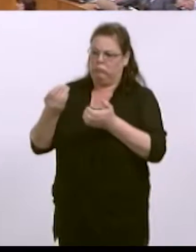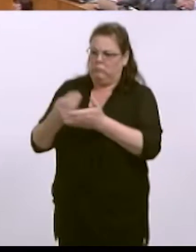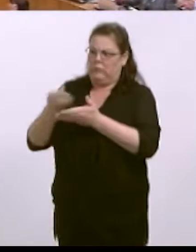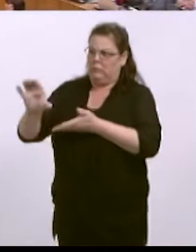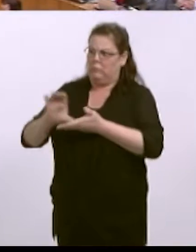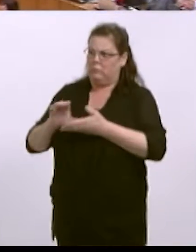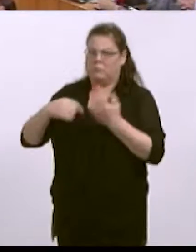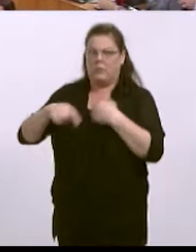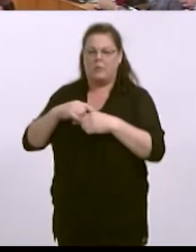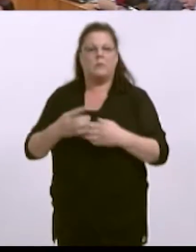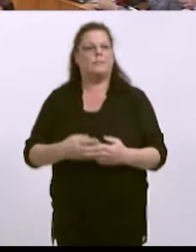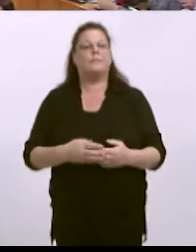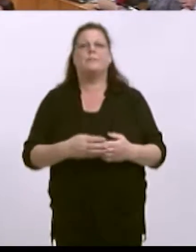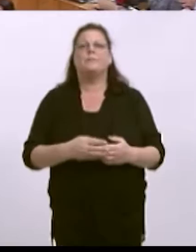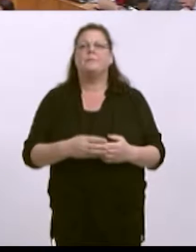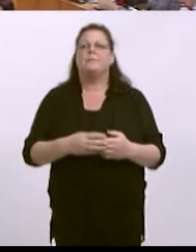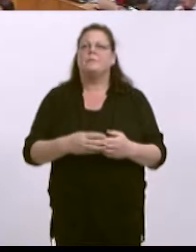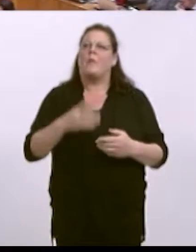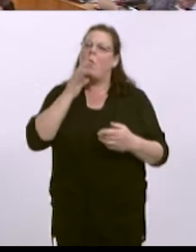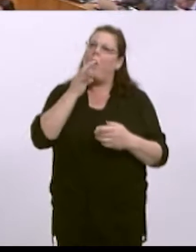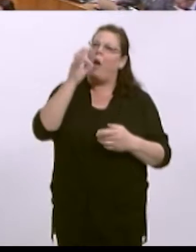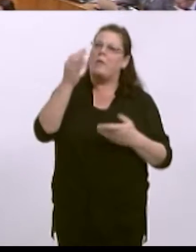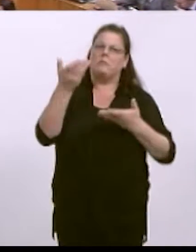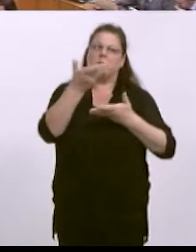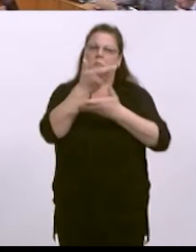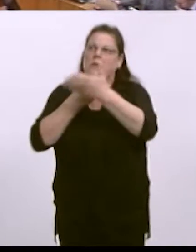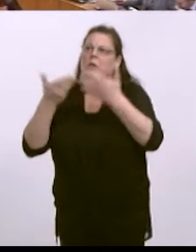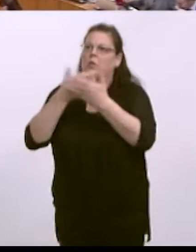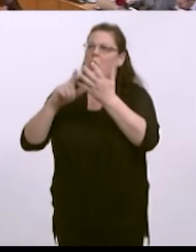you could outline what discussions youíve had with the UK Government specifically, directly